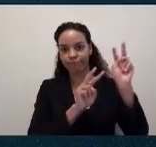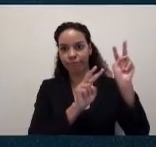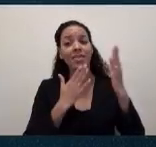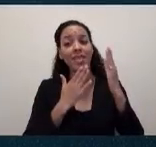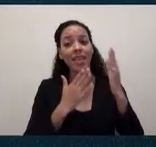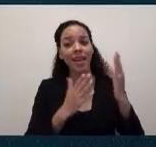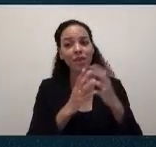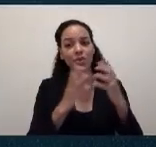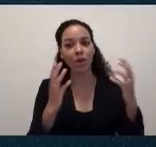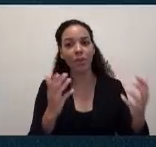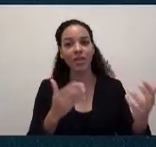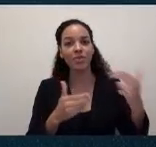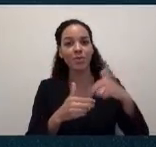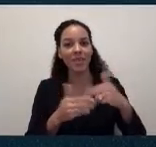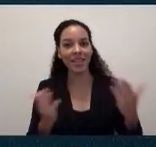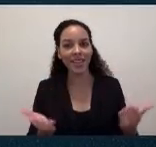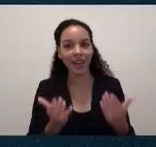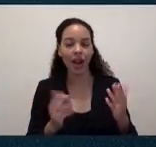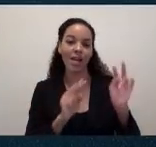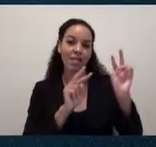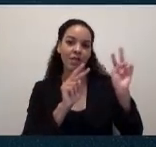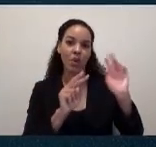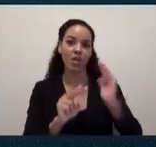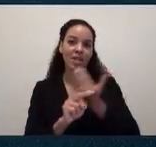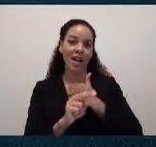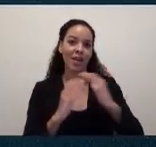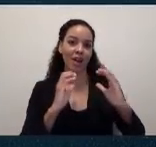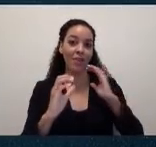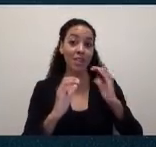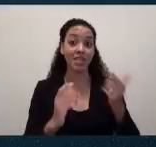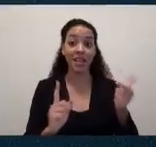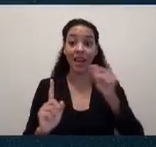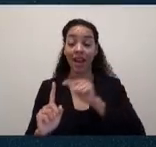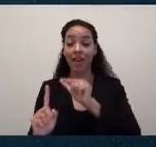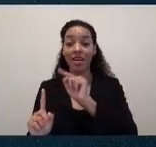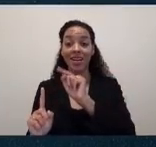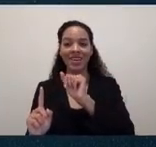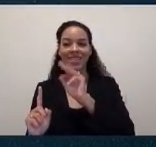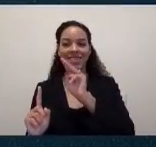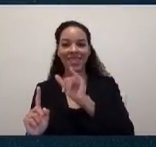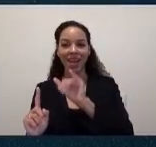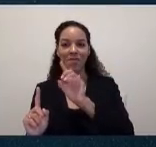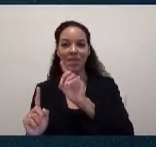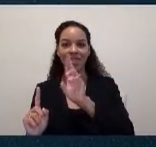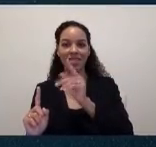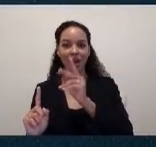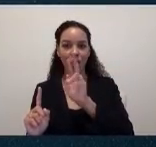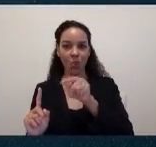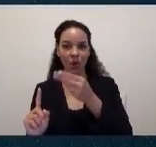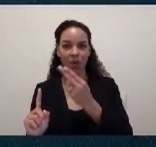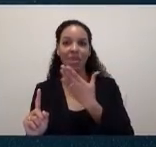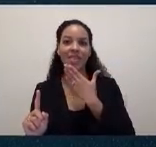and now I will turn it over to Senator Tammy Duckworth. Thank you. Senator Duckworth: Thank you Madam Vice President.